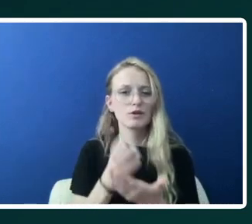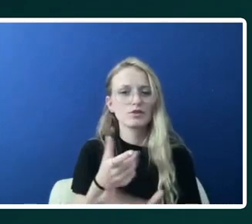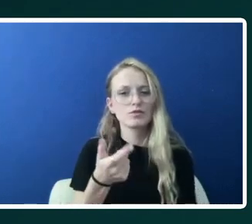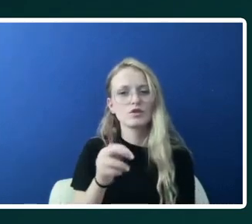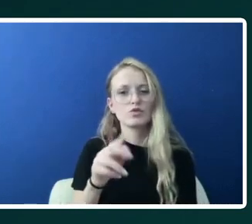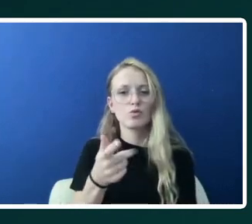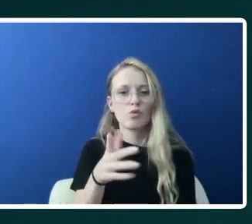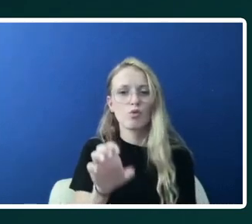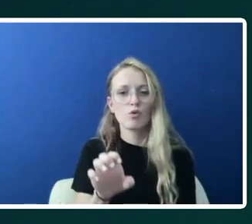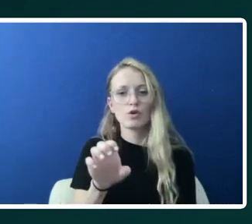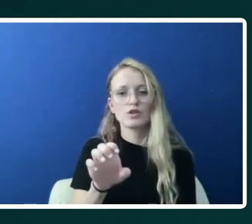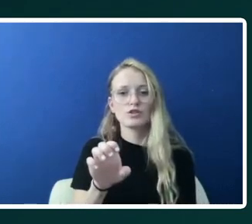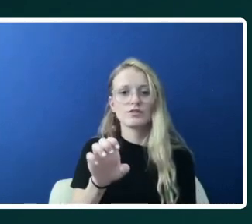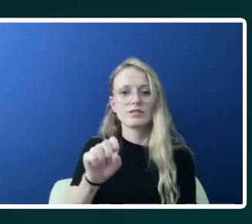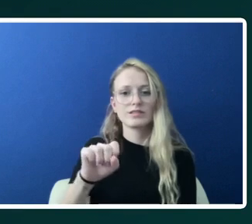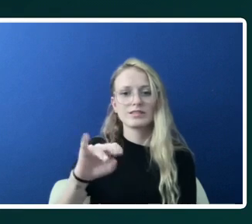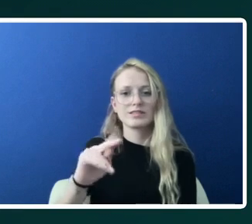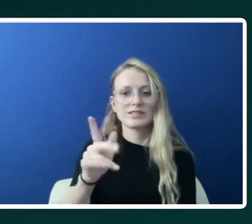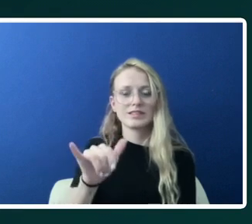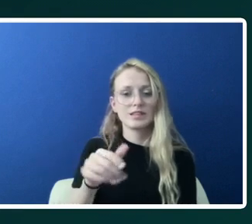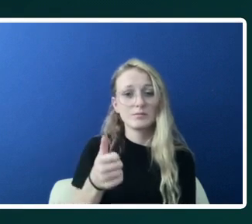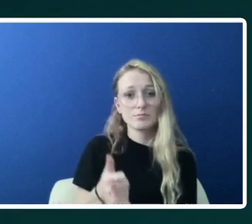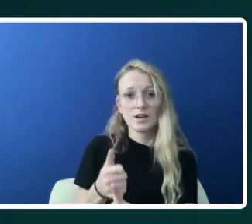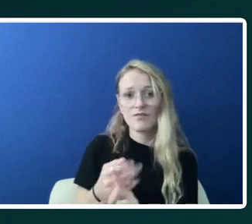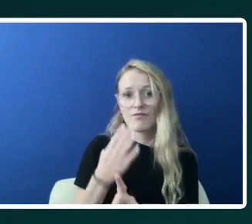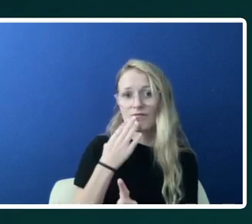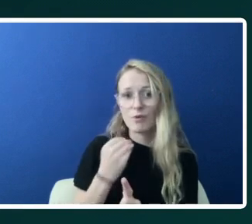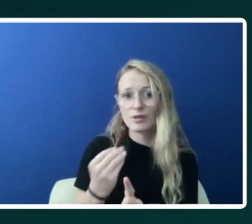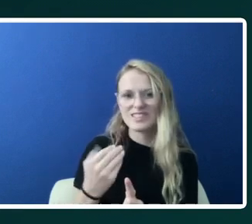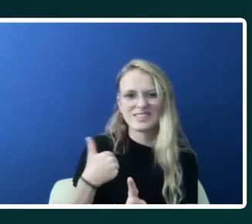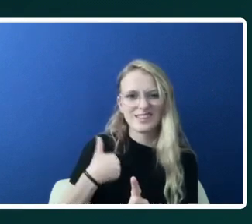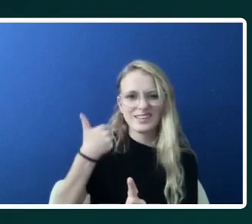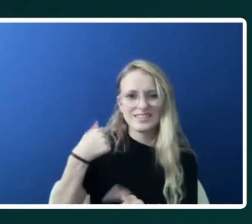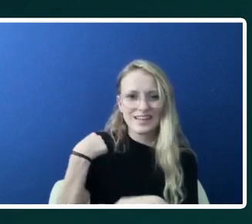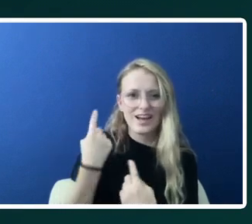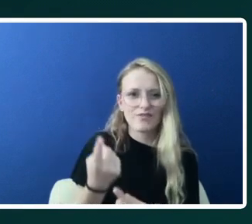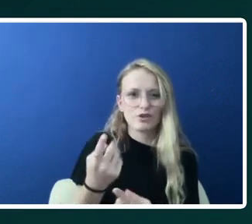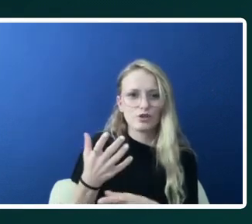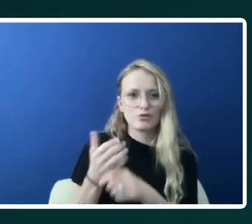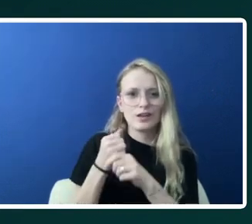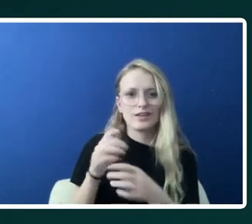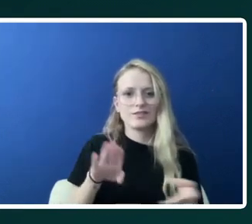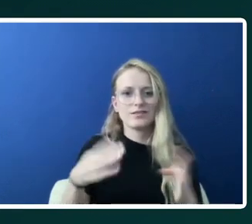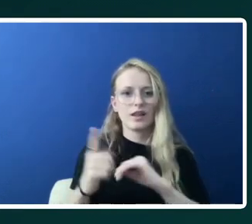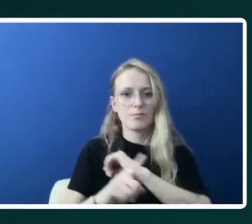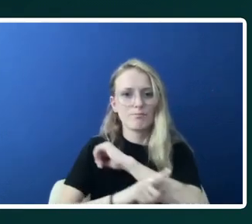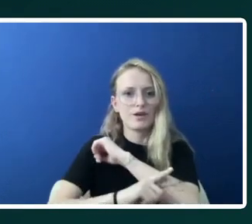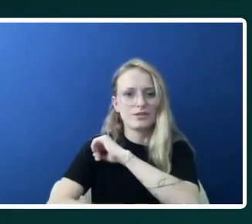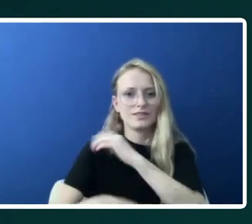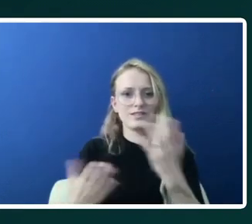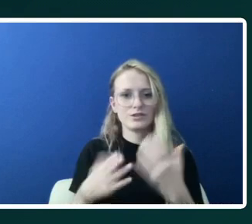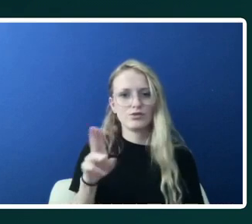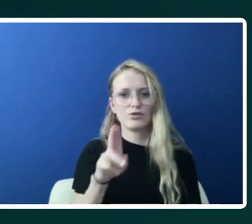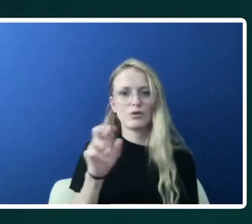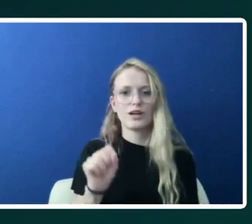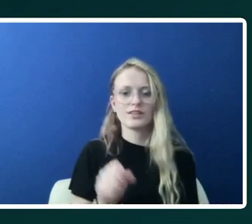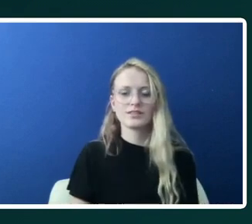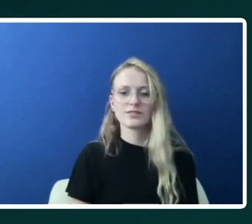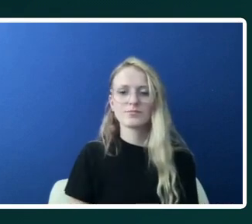the youngest person to receive the death penalty in the United States. Next slide, please. So,